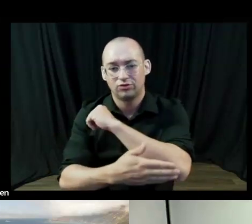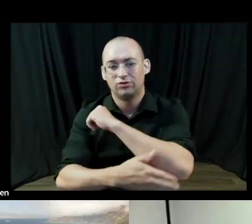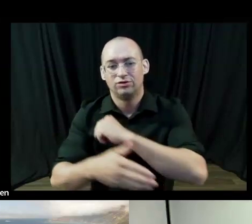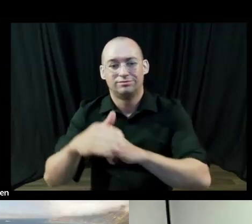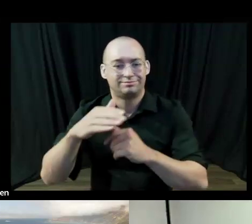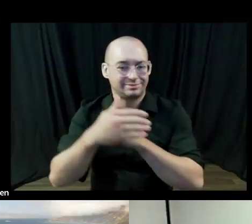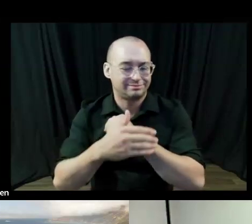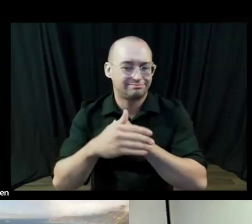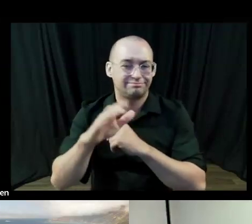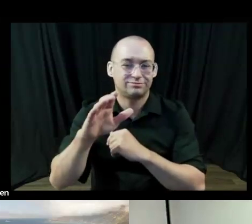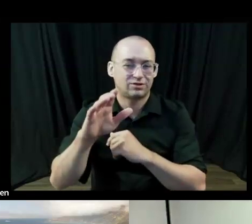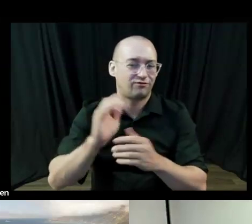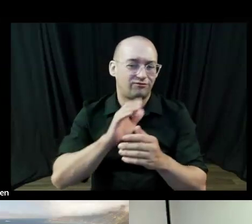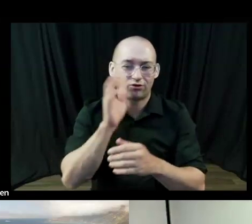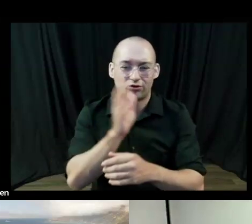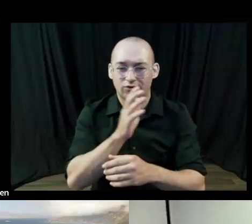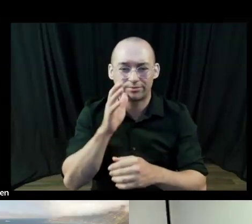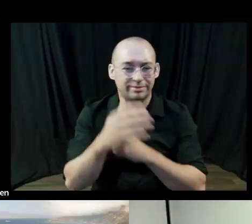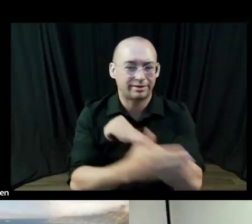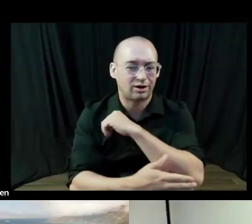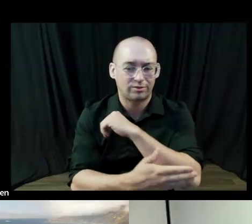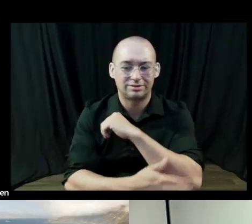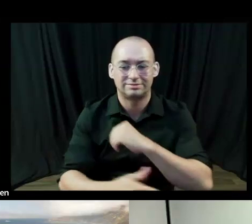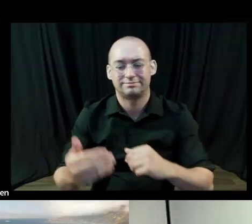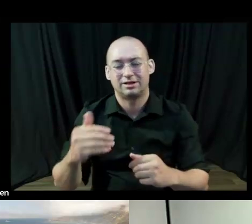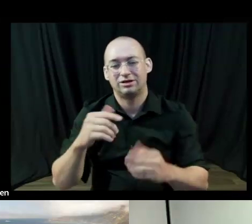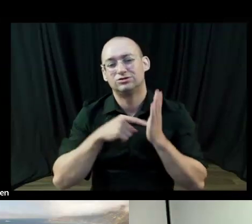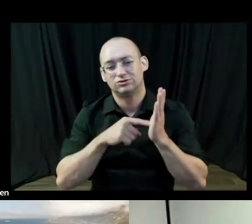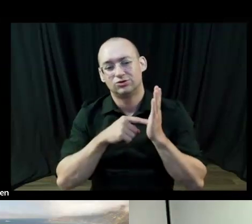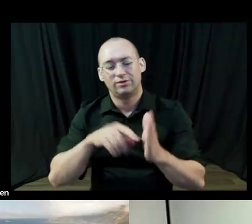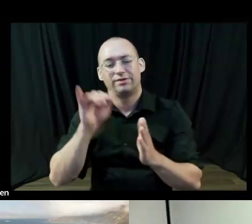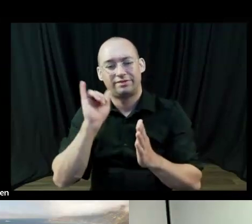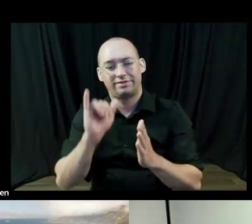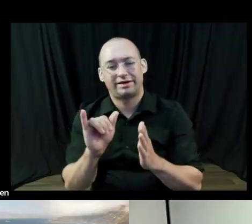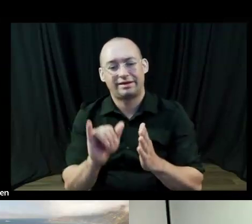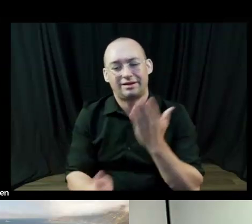through our market research and listening sessions, had indicated that there might be value,